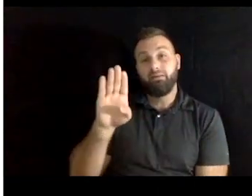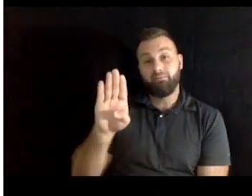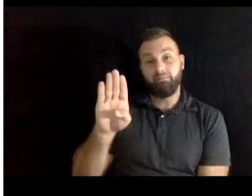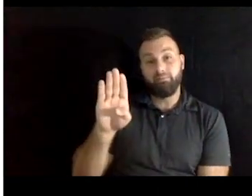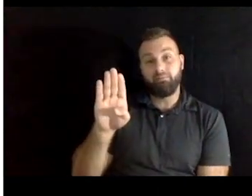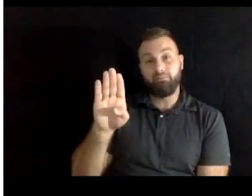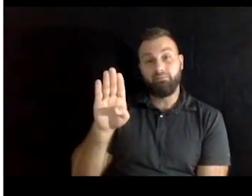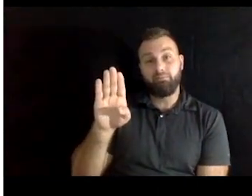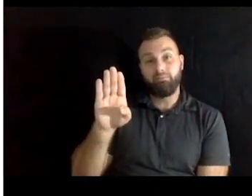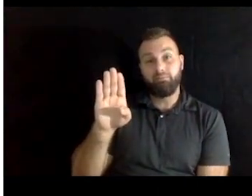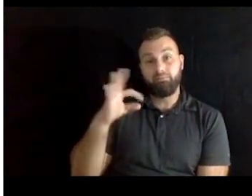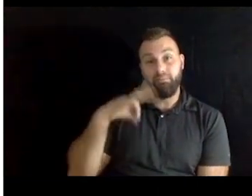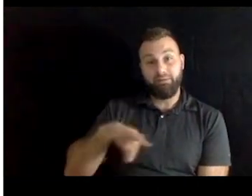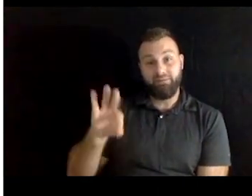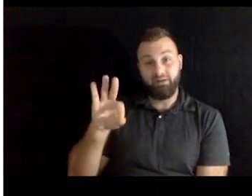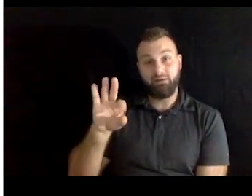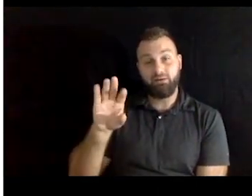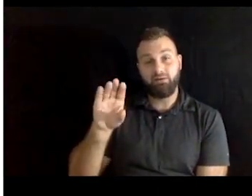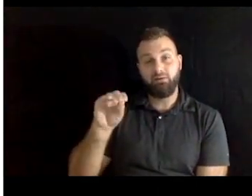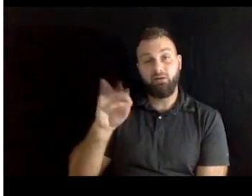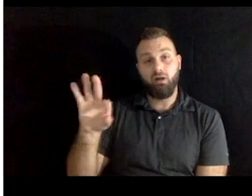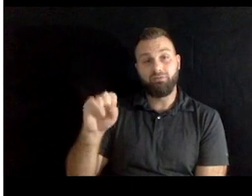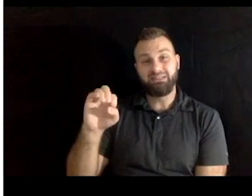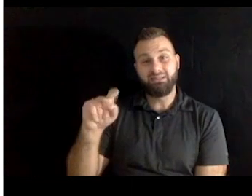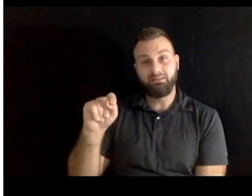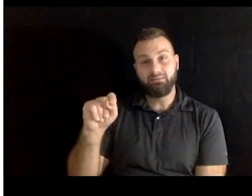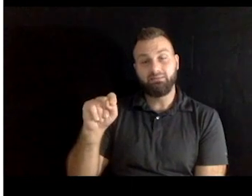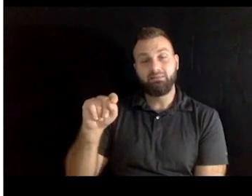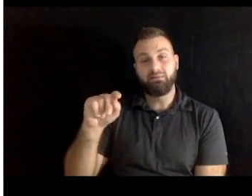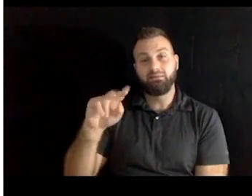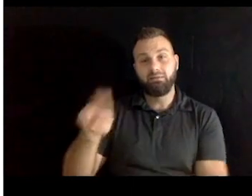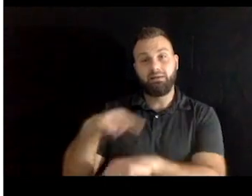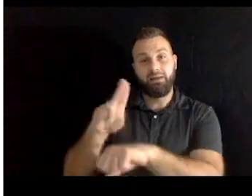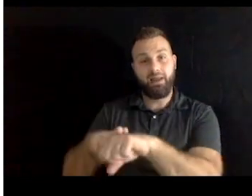This is actually one of the first projects that I worked on after I